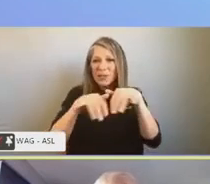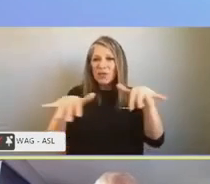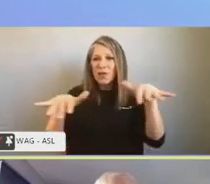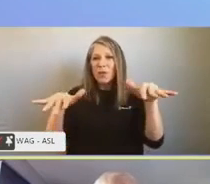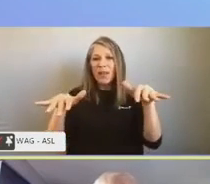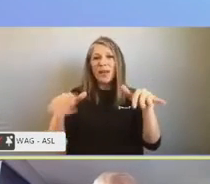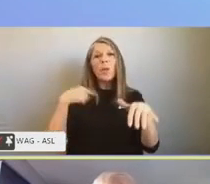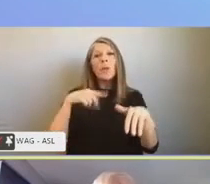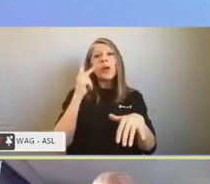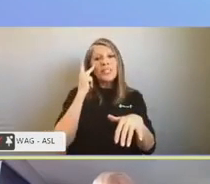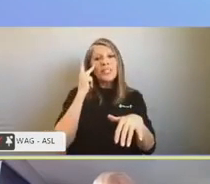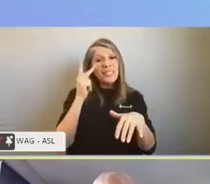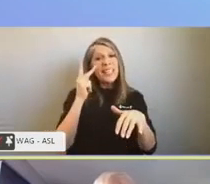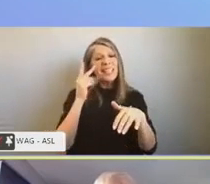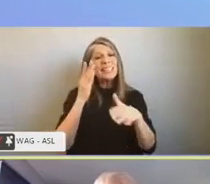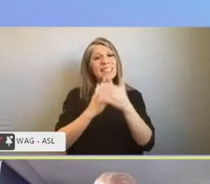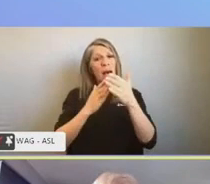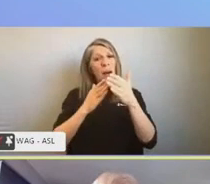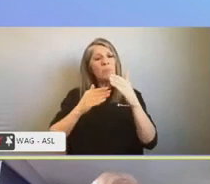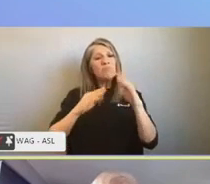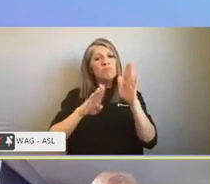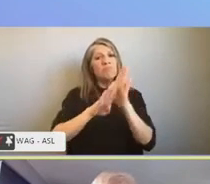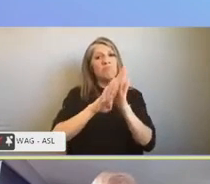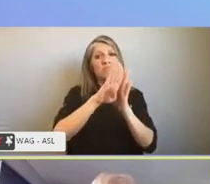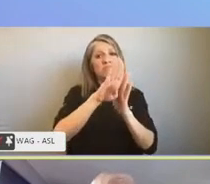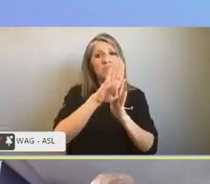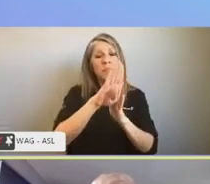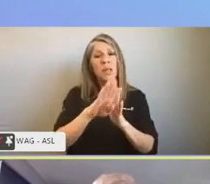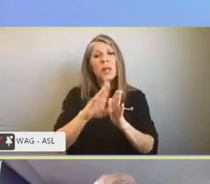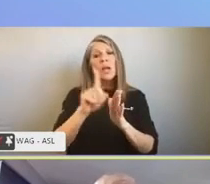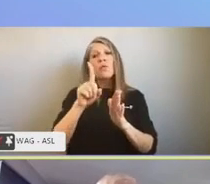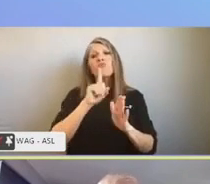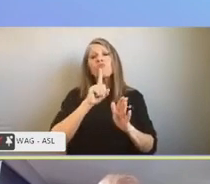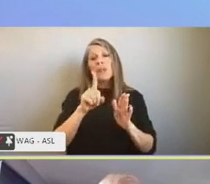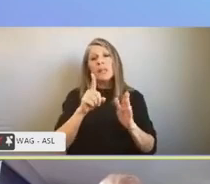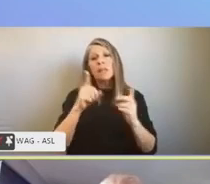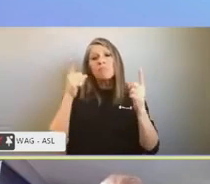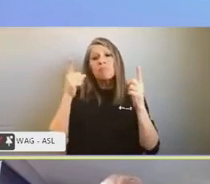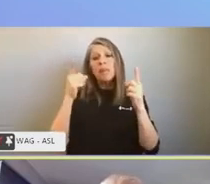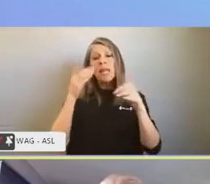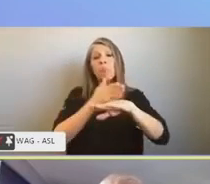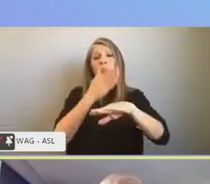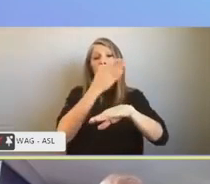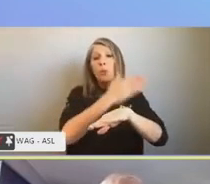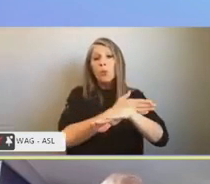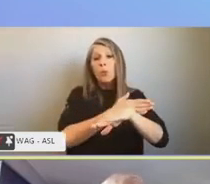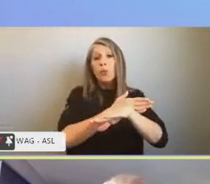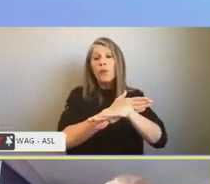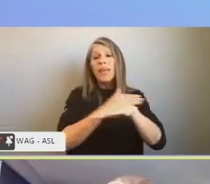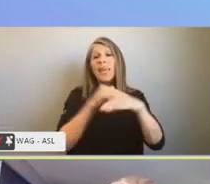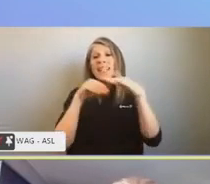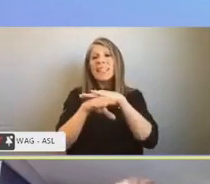the future is already here, it's just not unevenly distributed. Where we are seeing accelerations in